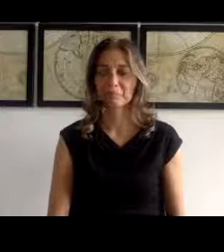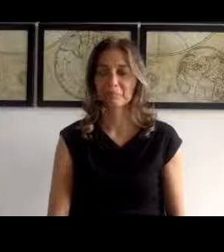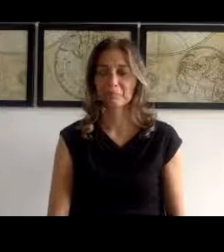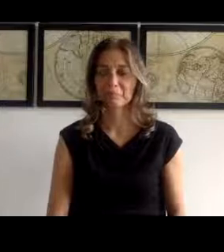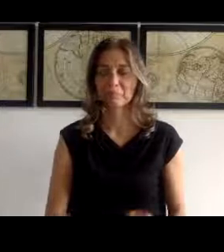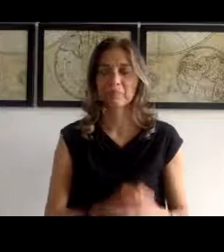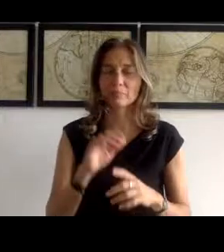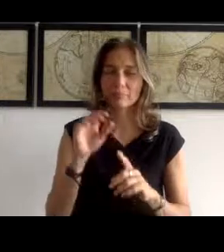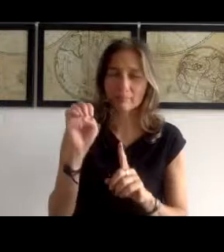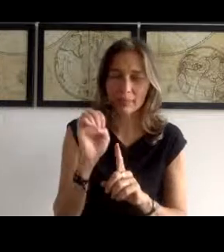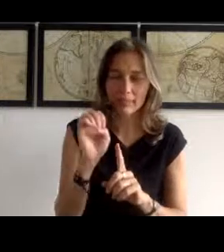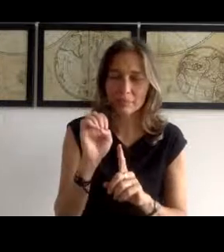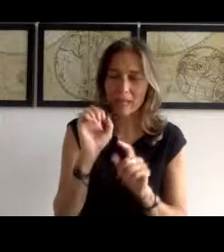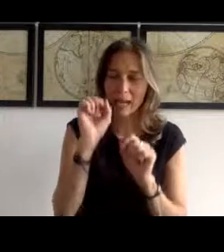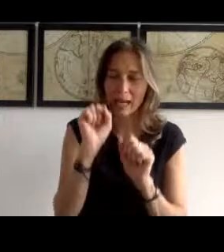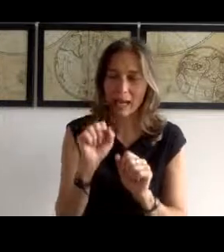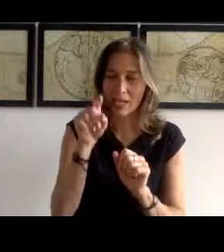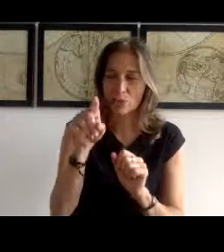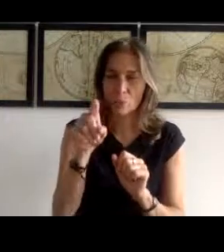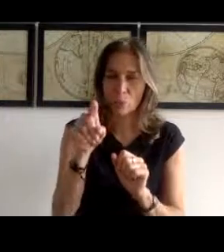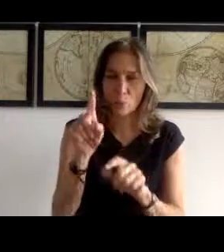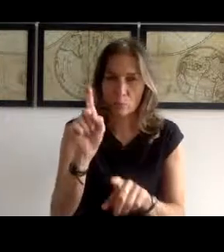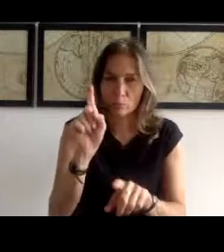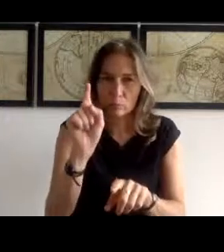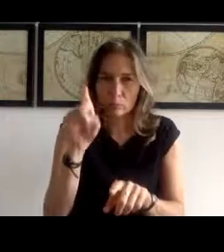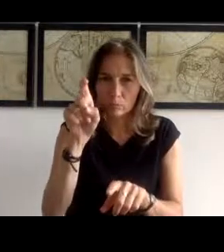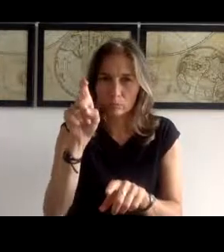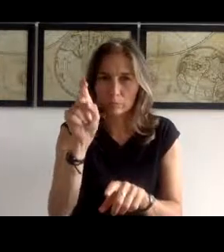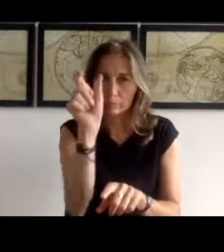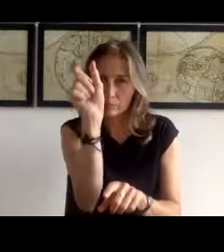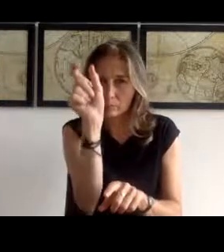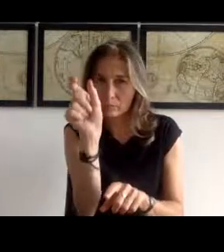"I had the possibility to find a good accessible accommodation,